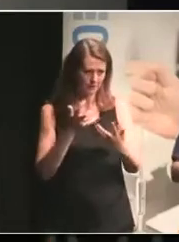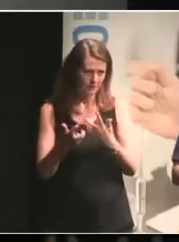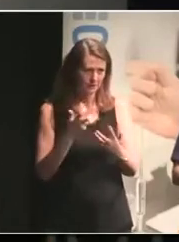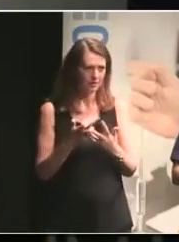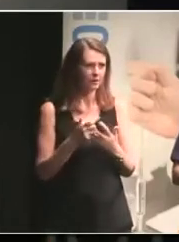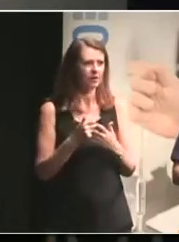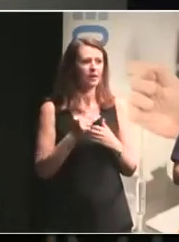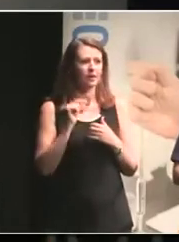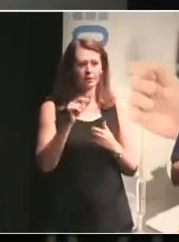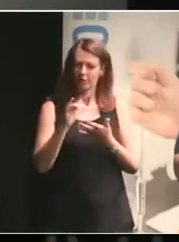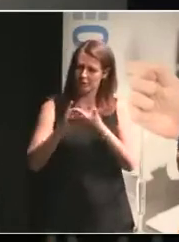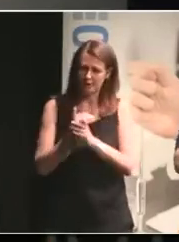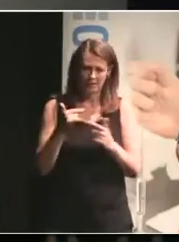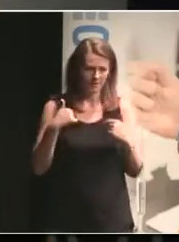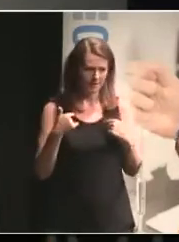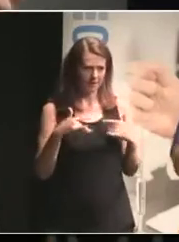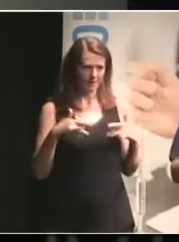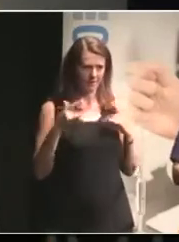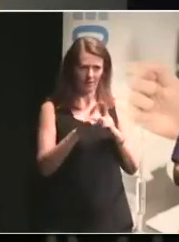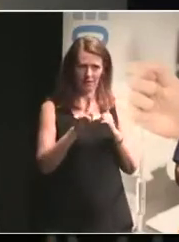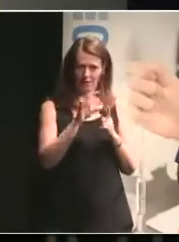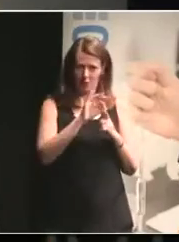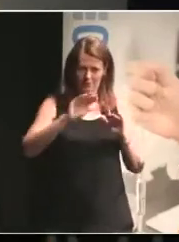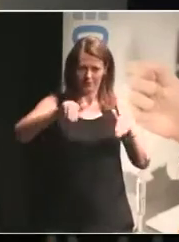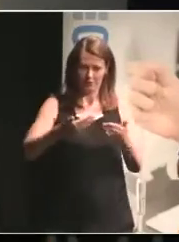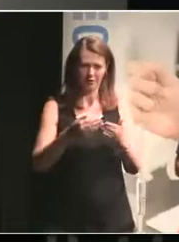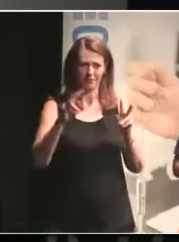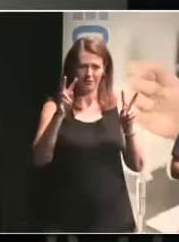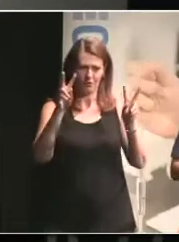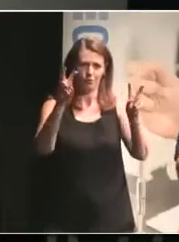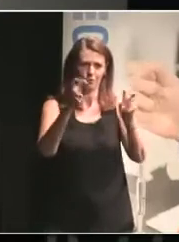You know to come here I don't feel I’m introducing this concept of green chemistry it's something